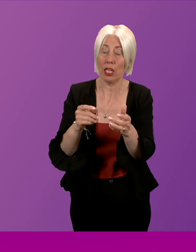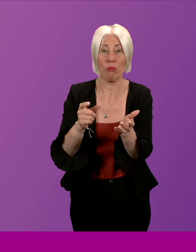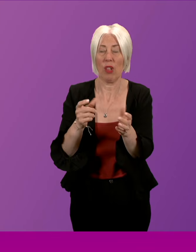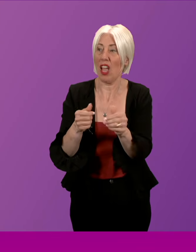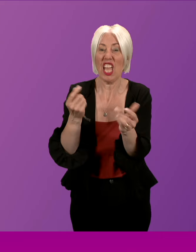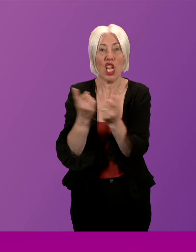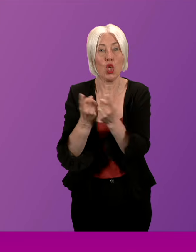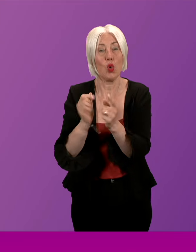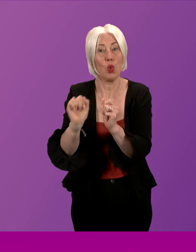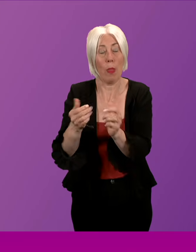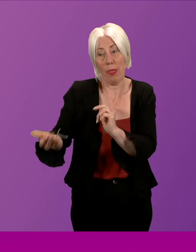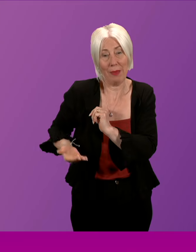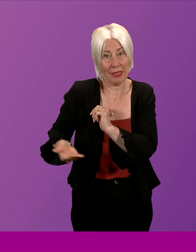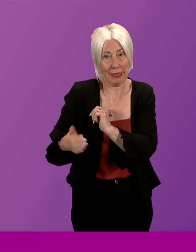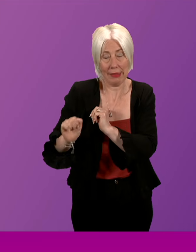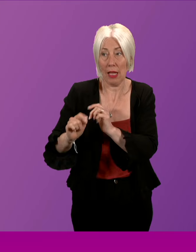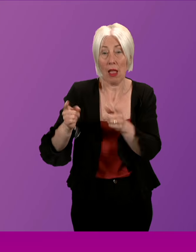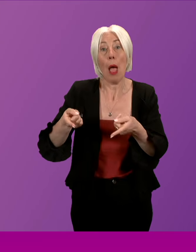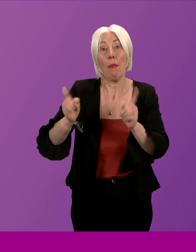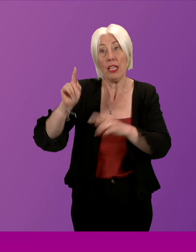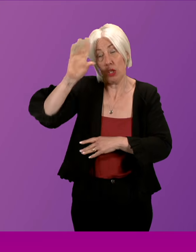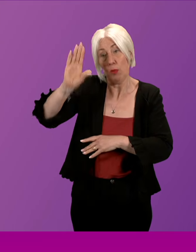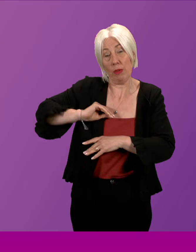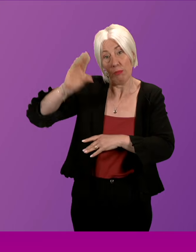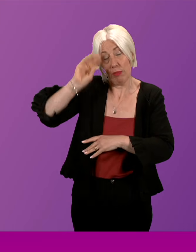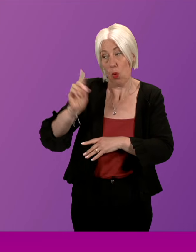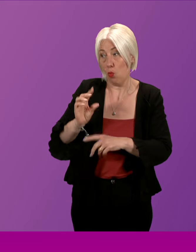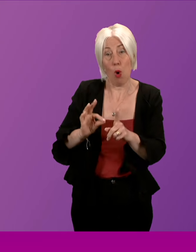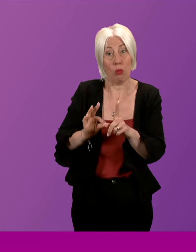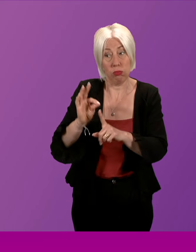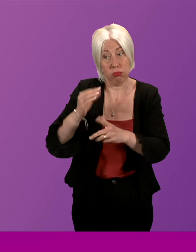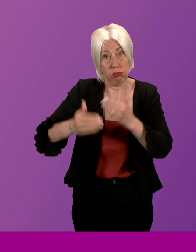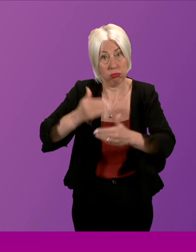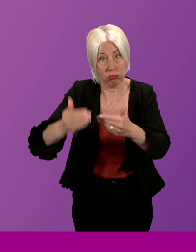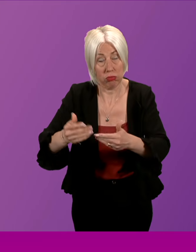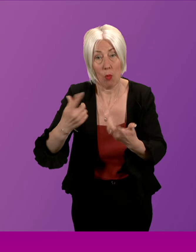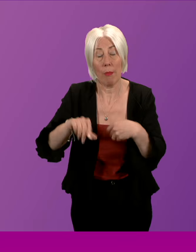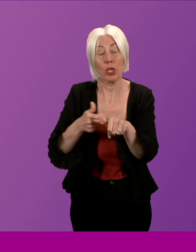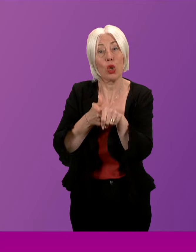Ministers will be kept apprised of progress. It is important that we support development in and